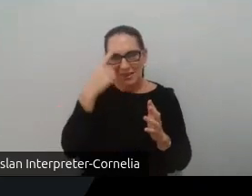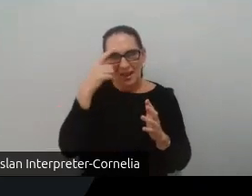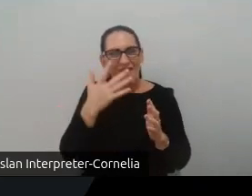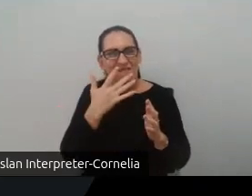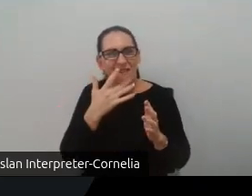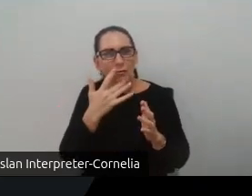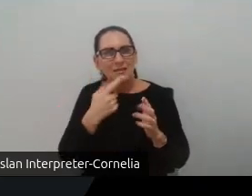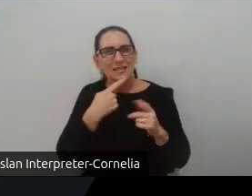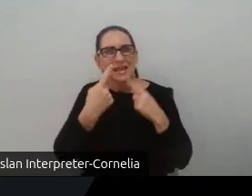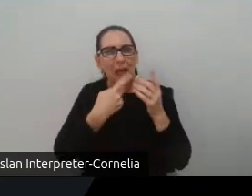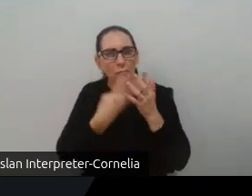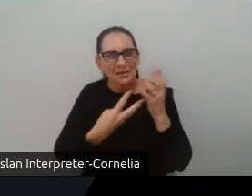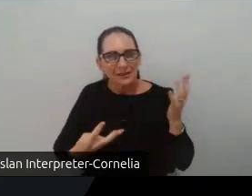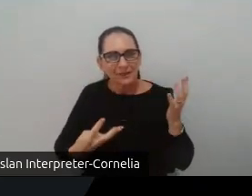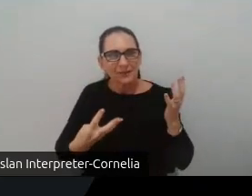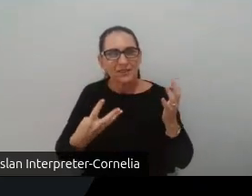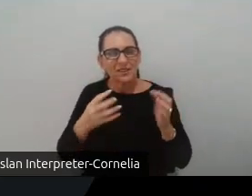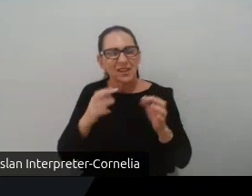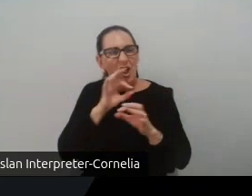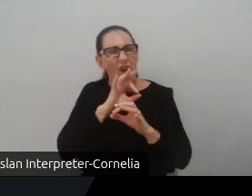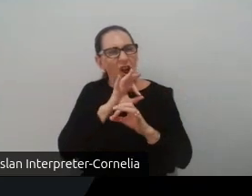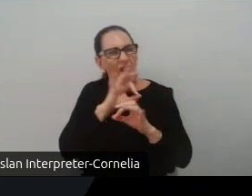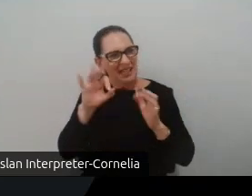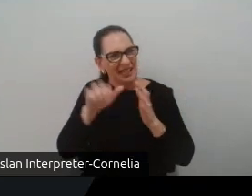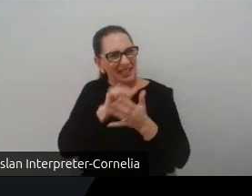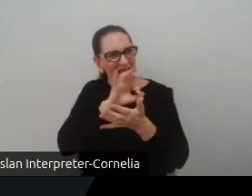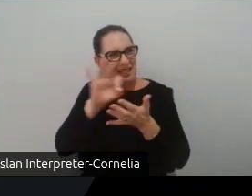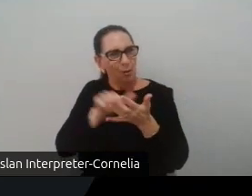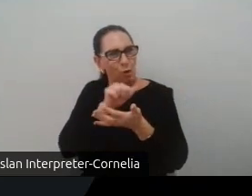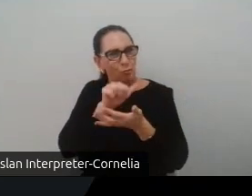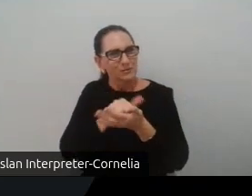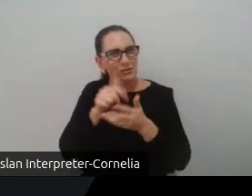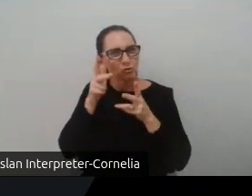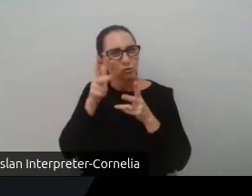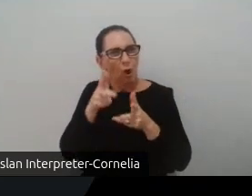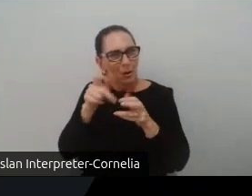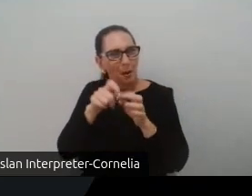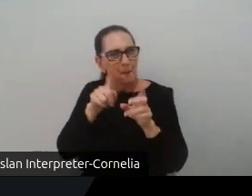not laughing at inappropriate jokes and statements made by people using violence is very important.